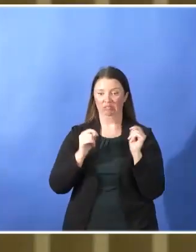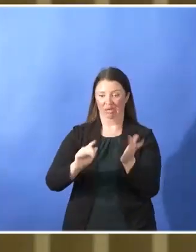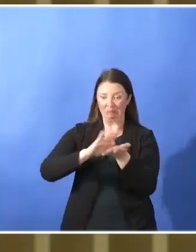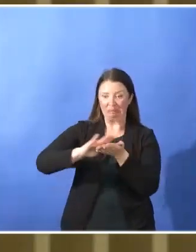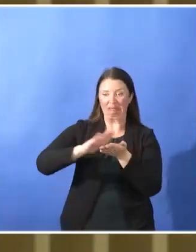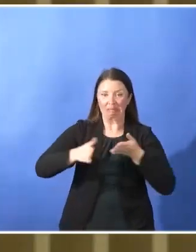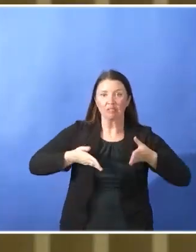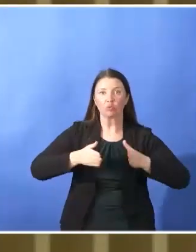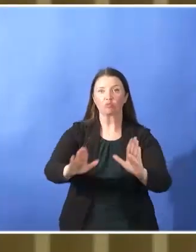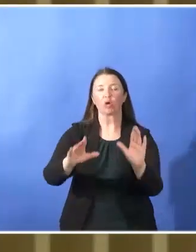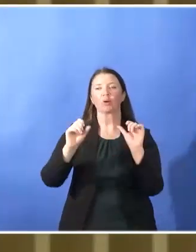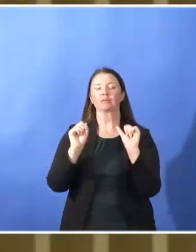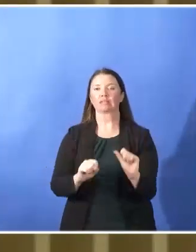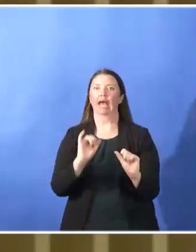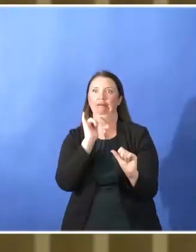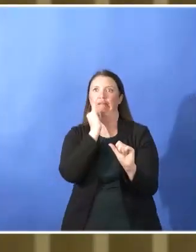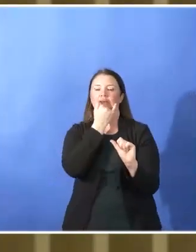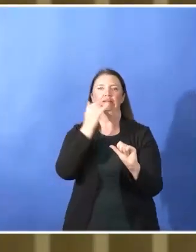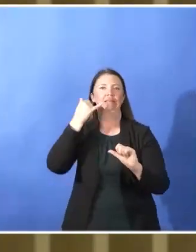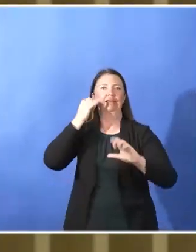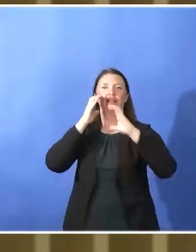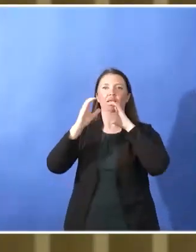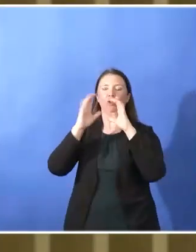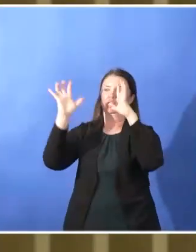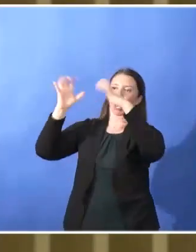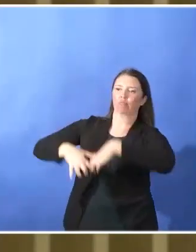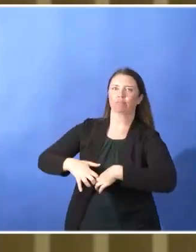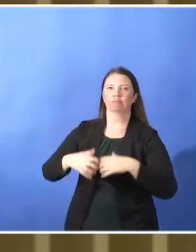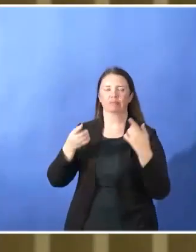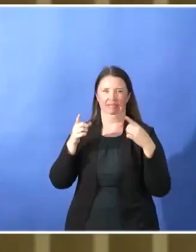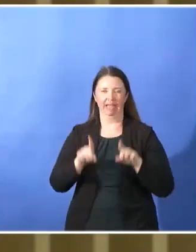THE CHAIR PUT A NOTICE ON THIS TO HELP PROMOTE COORDINATION